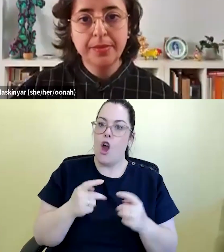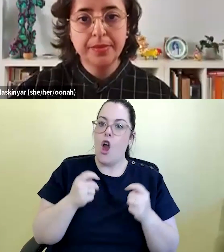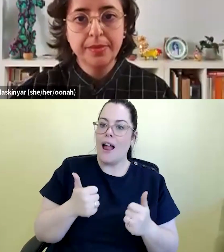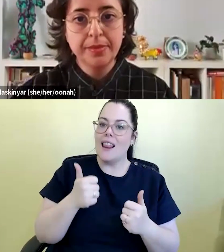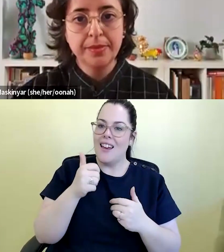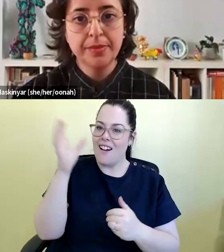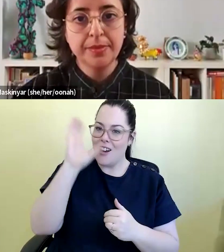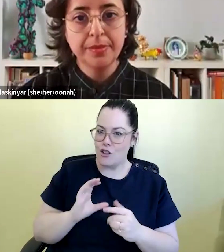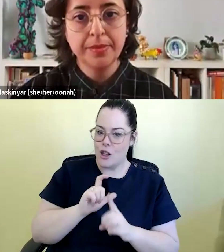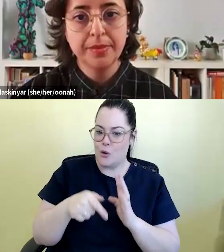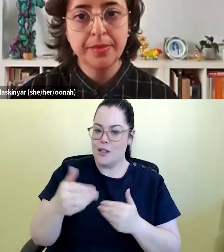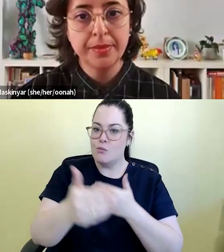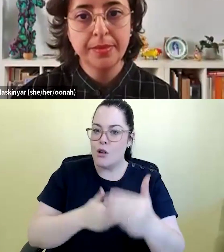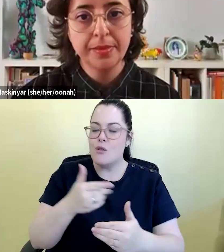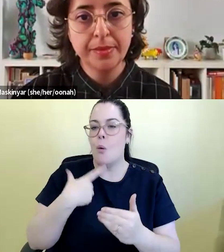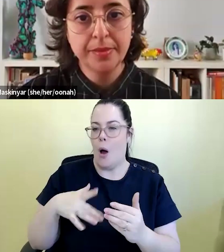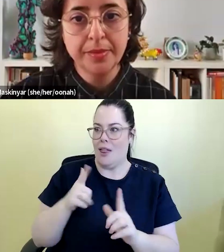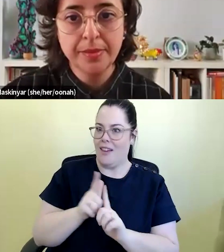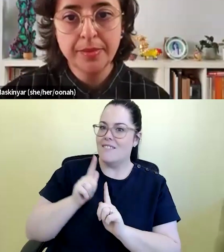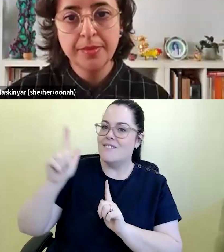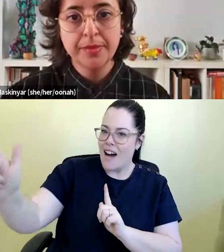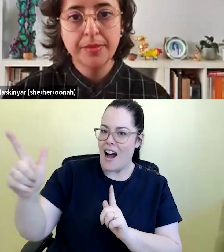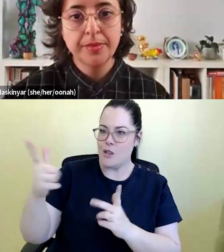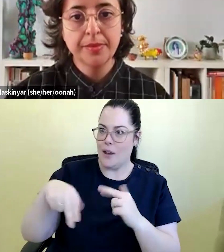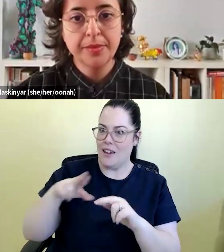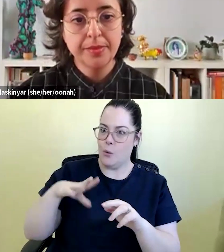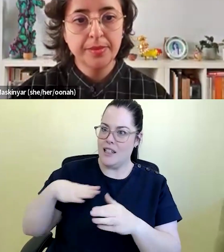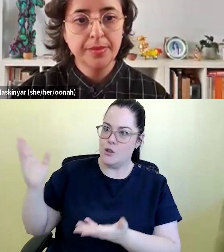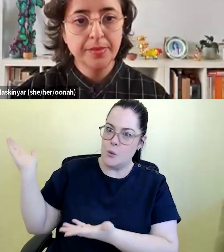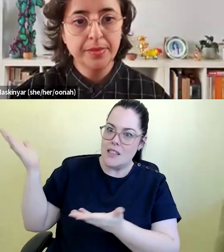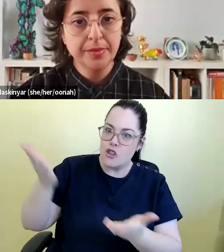live far away and we need to factor in shipping if we need to ship, but also because we go before the